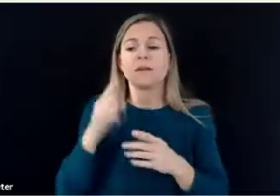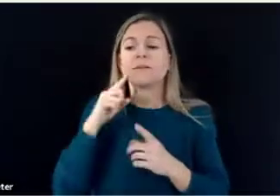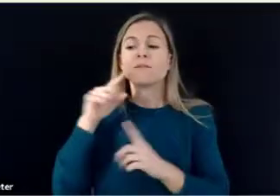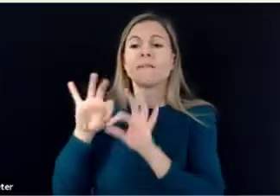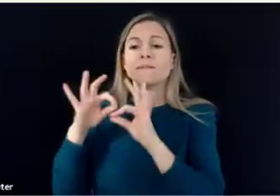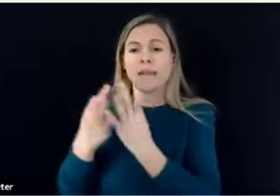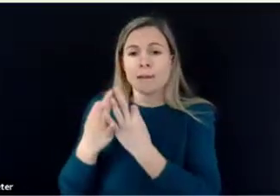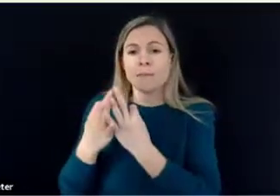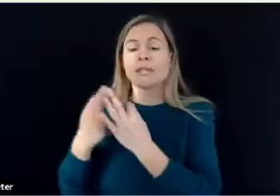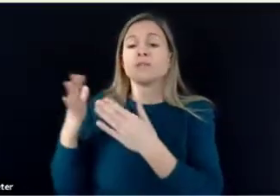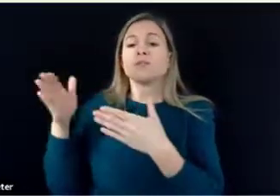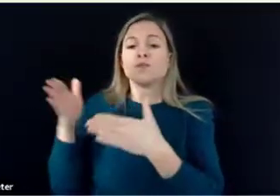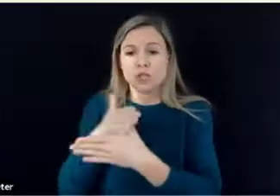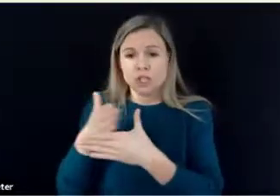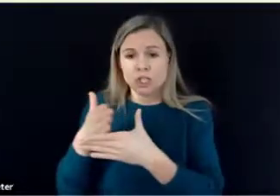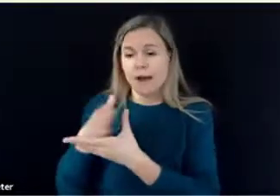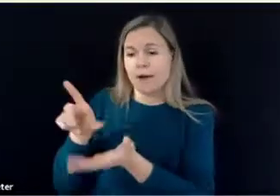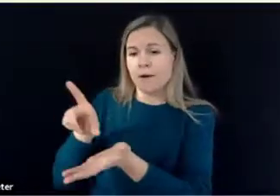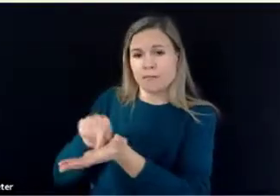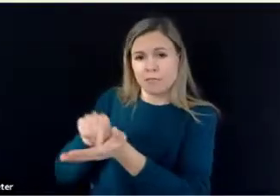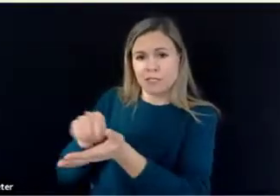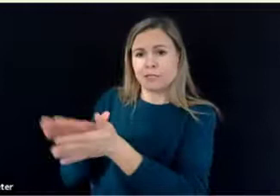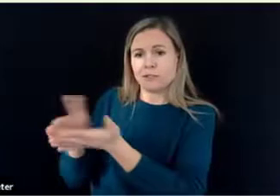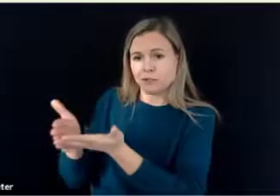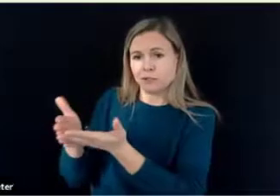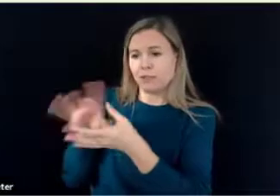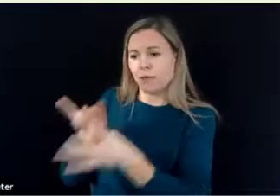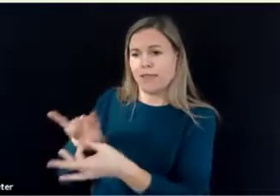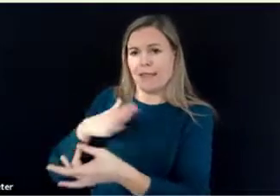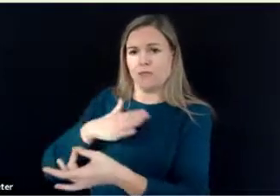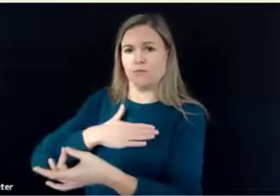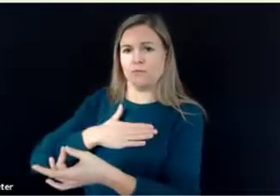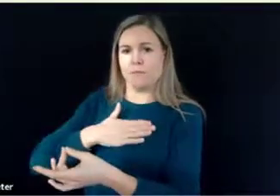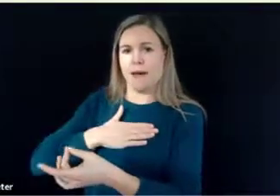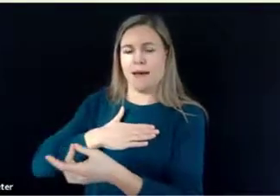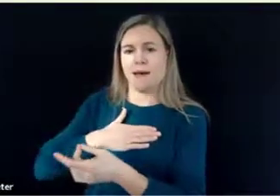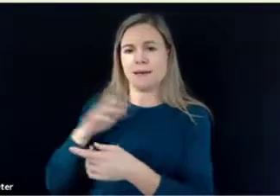that relate to their disease with their professional teams.